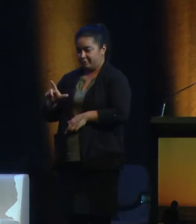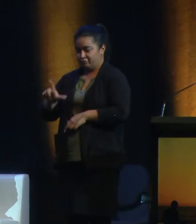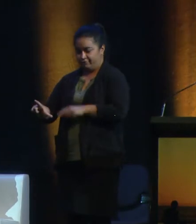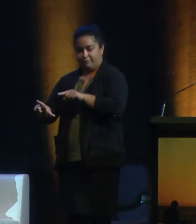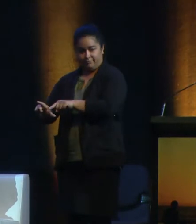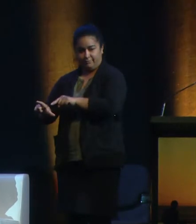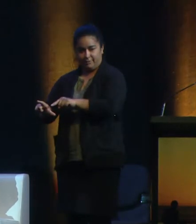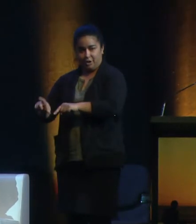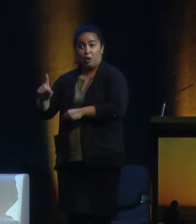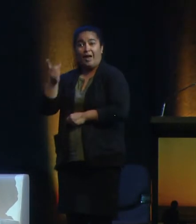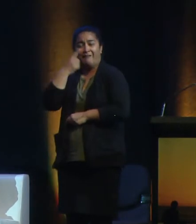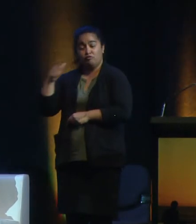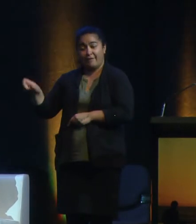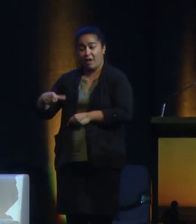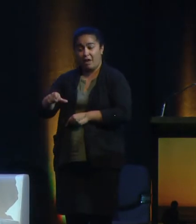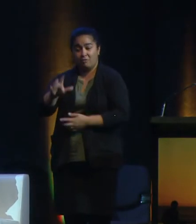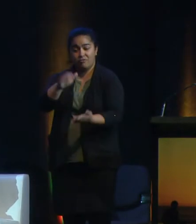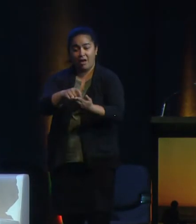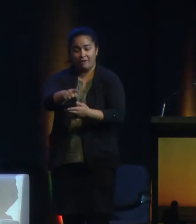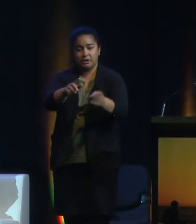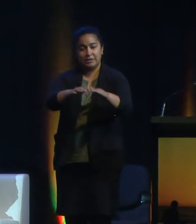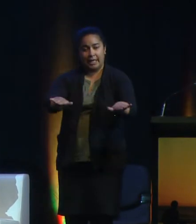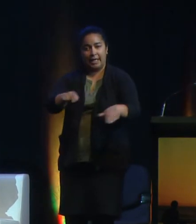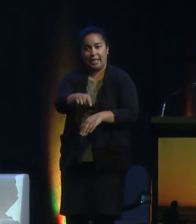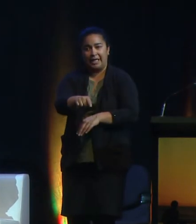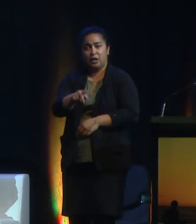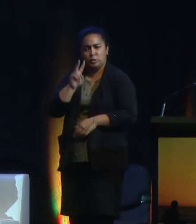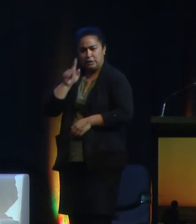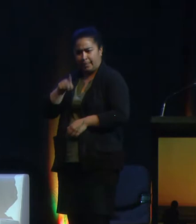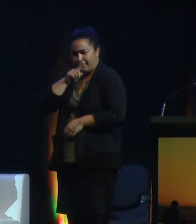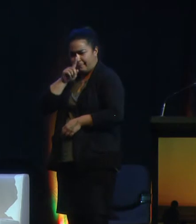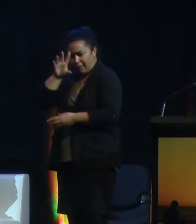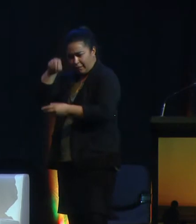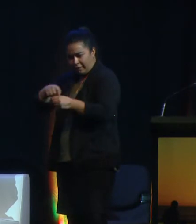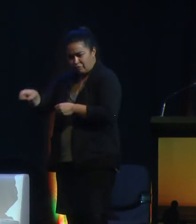into our moana, and you'll see people in that river, and if you look right closely you'll